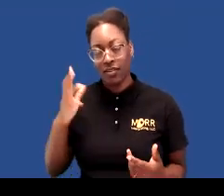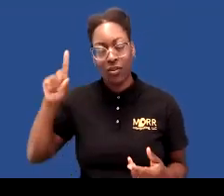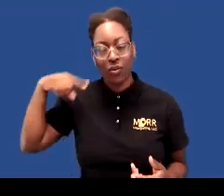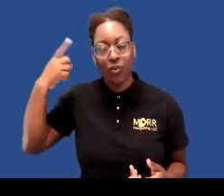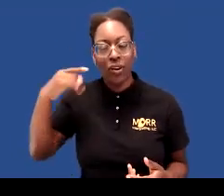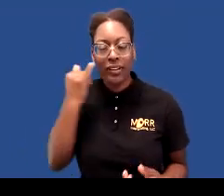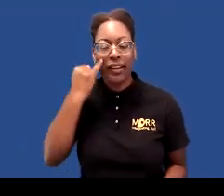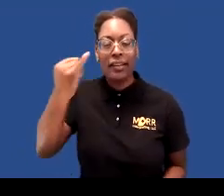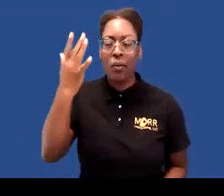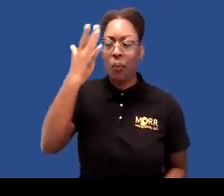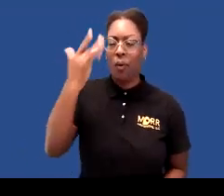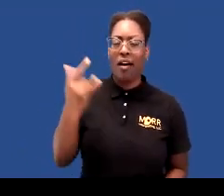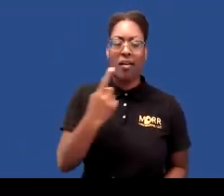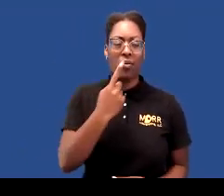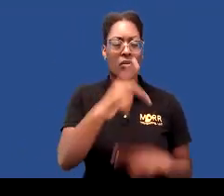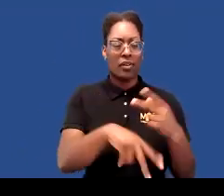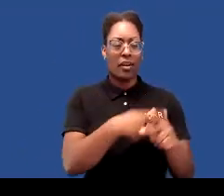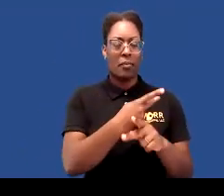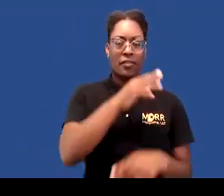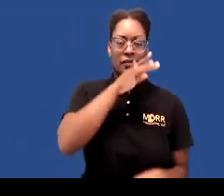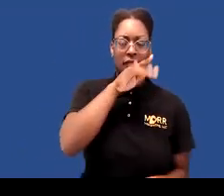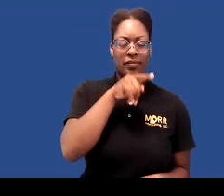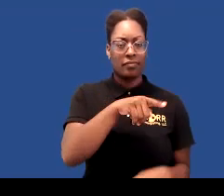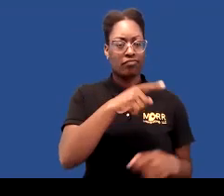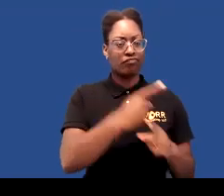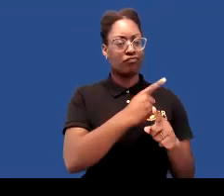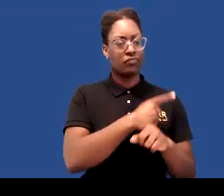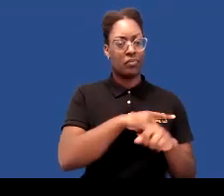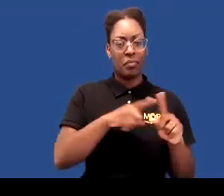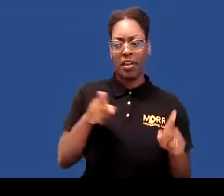Why this discourse and not another? Why this standard and not another?